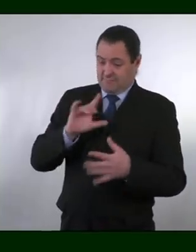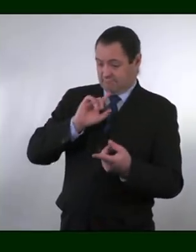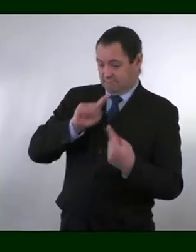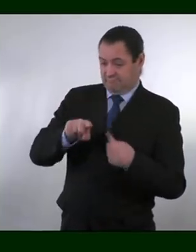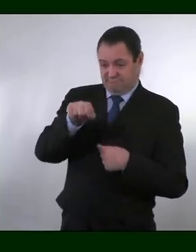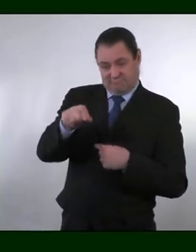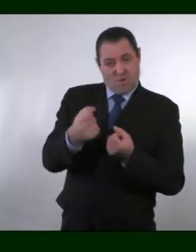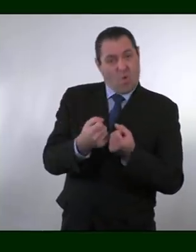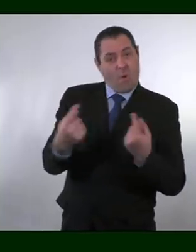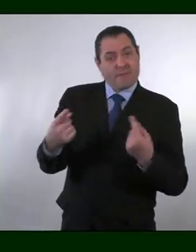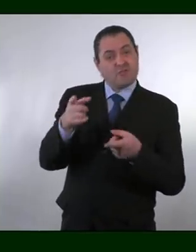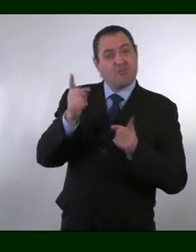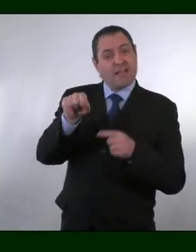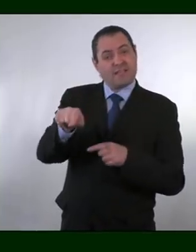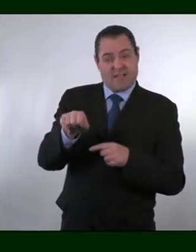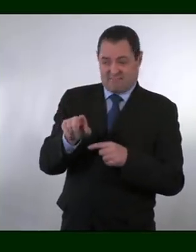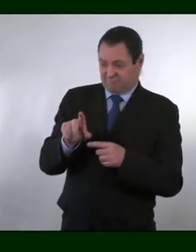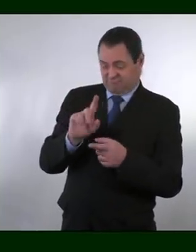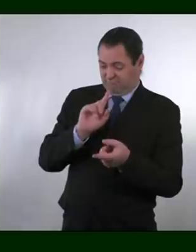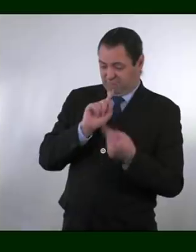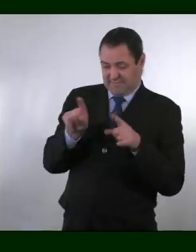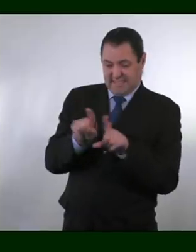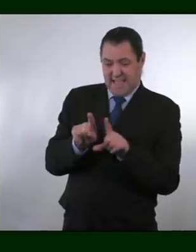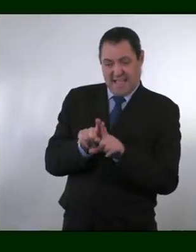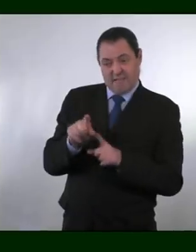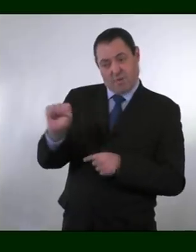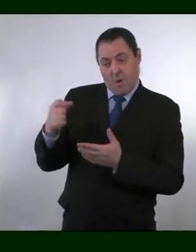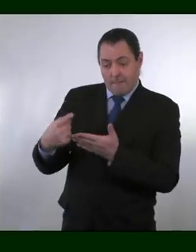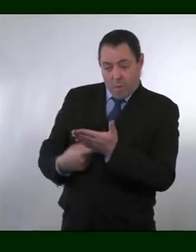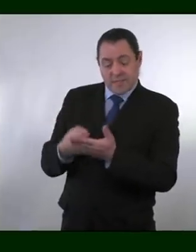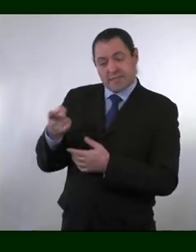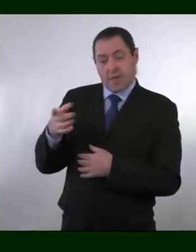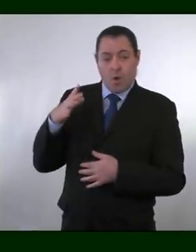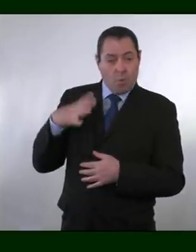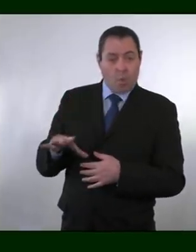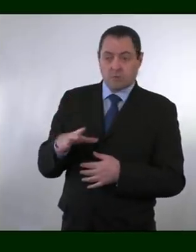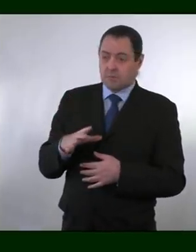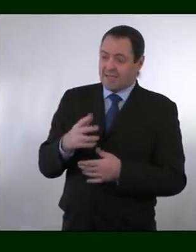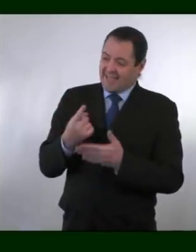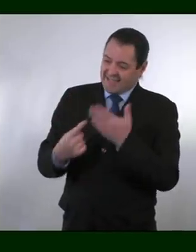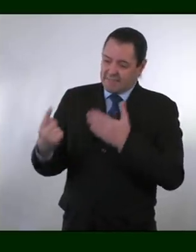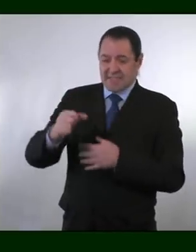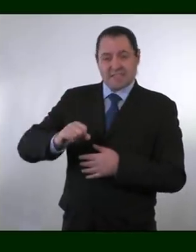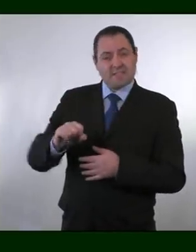Opposition. I do think that his policies of wanting to break up the Union are a disaster